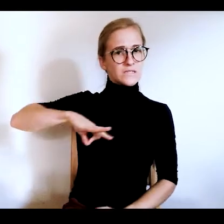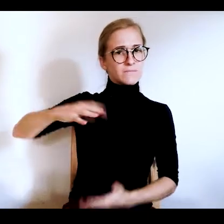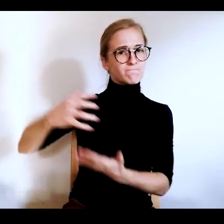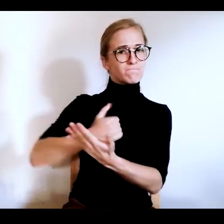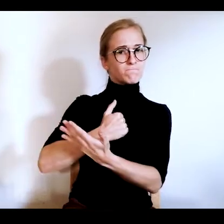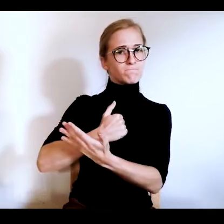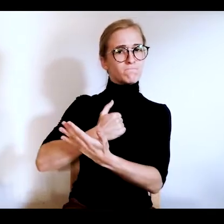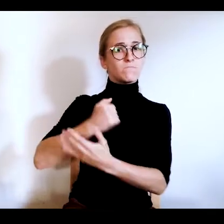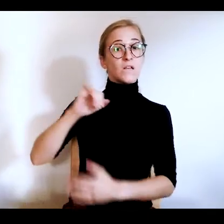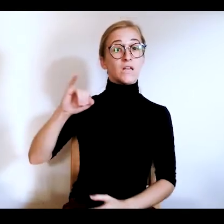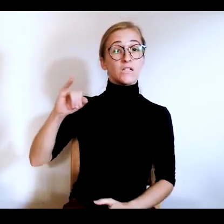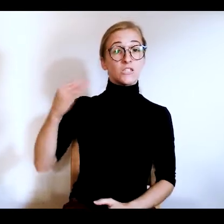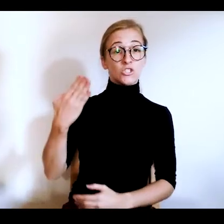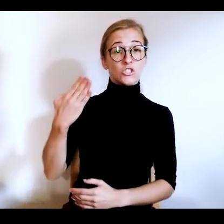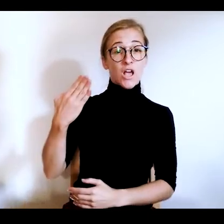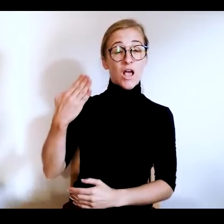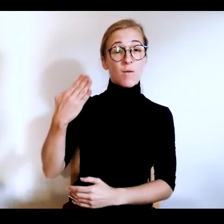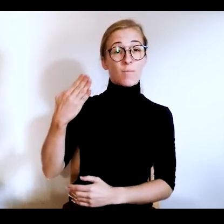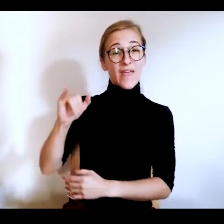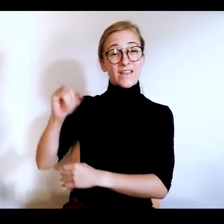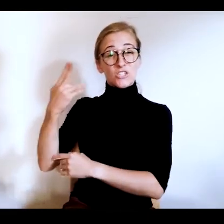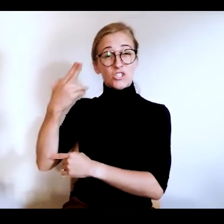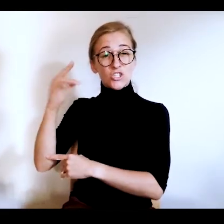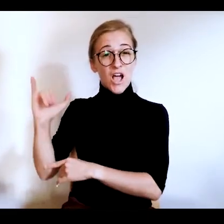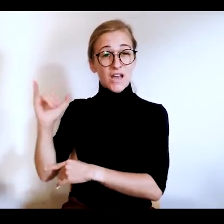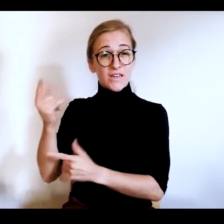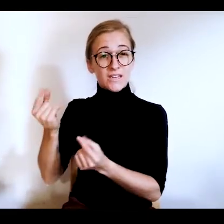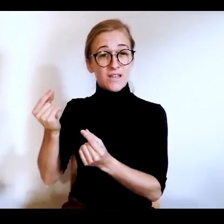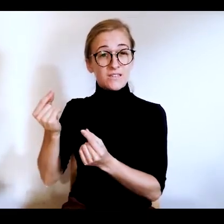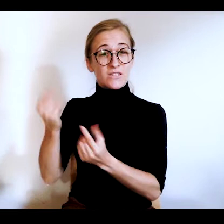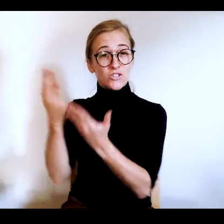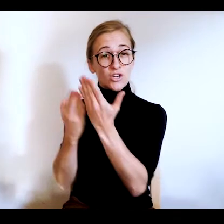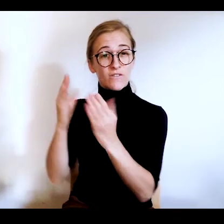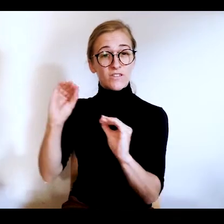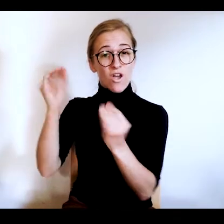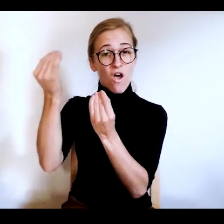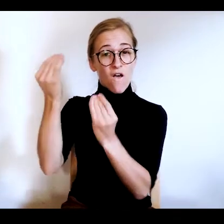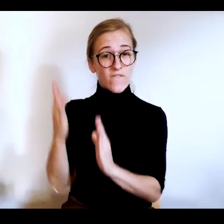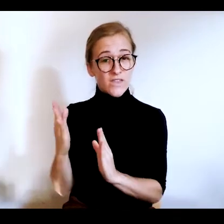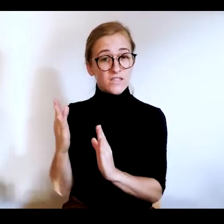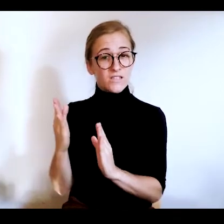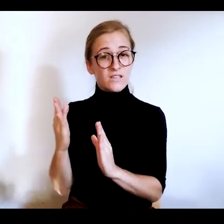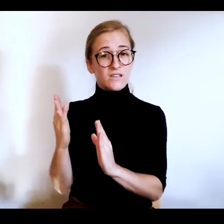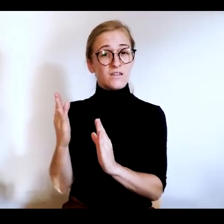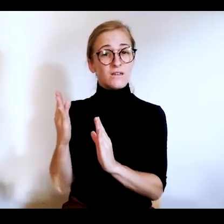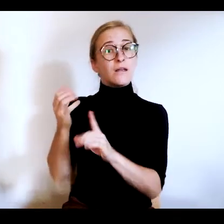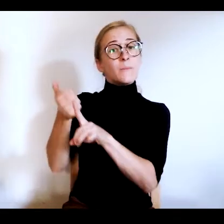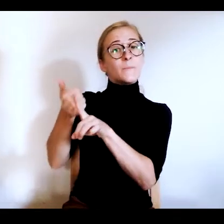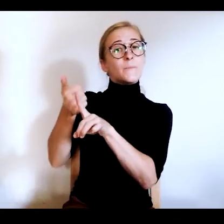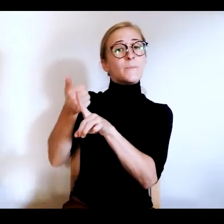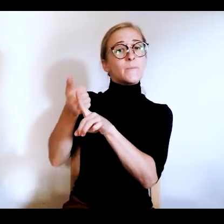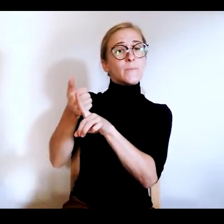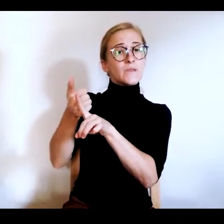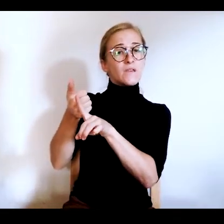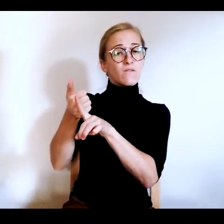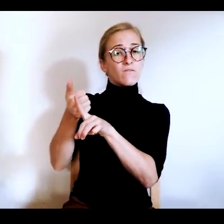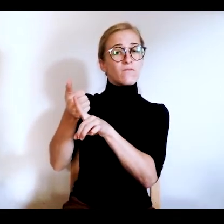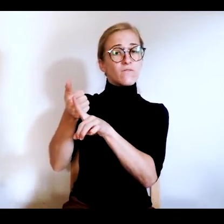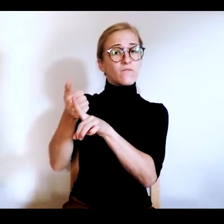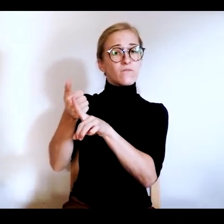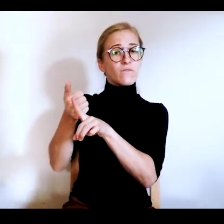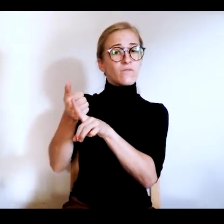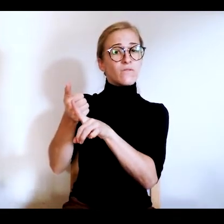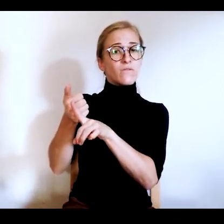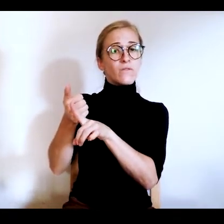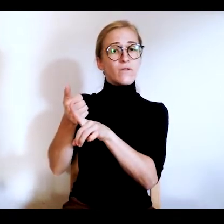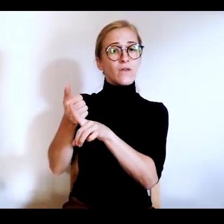The job of the duty officer is to get a veteran